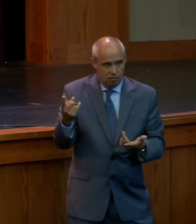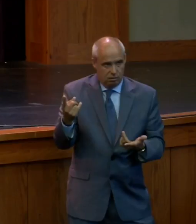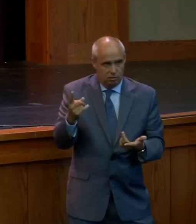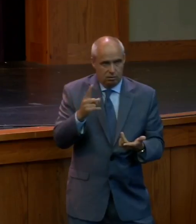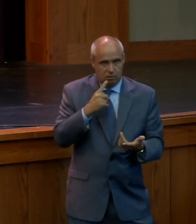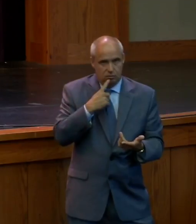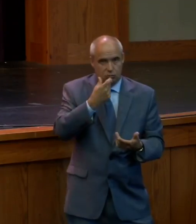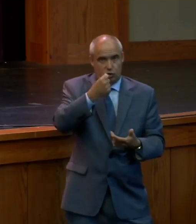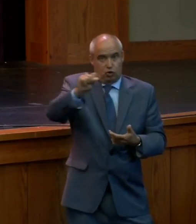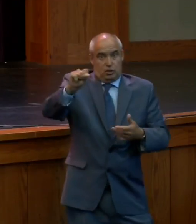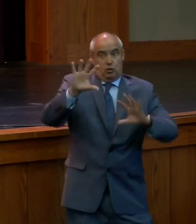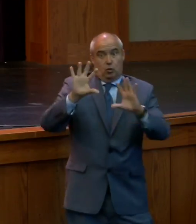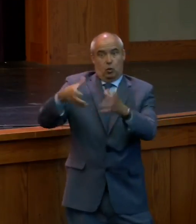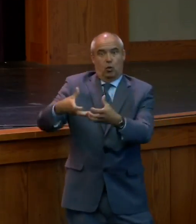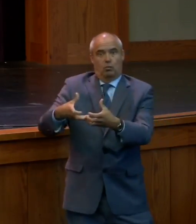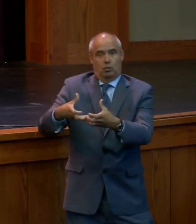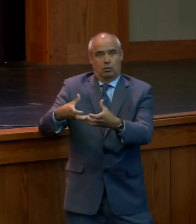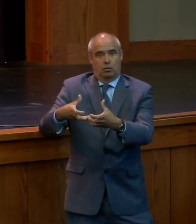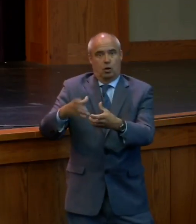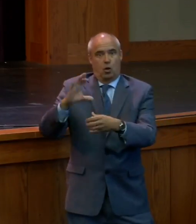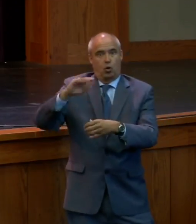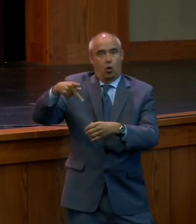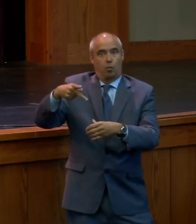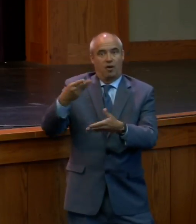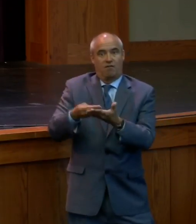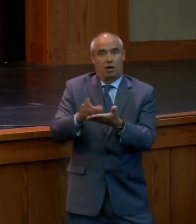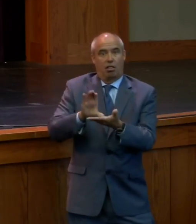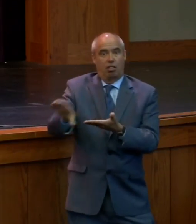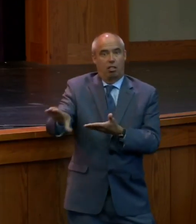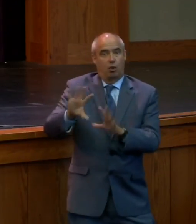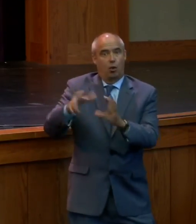GROUPS OR MORE LIKELY CORPORATE-FUNDED GROUPS DO